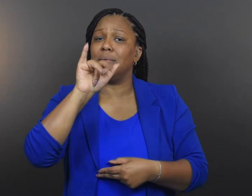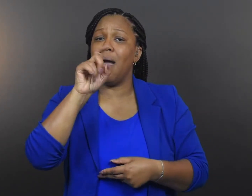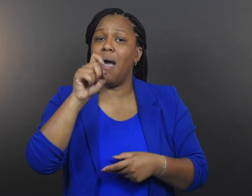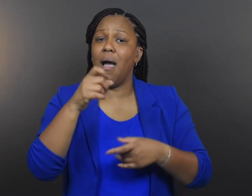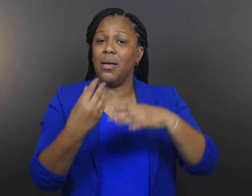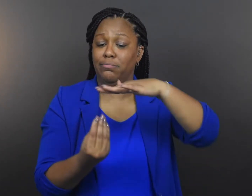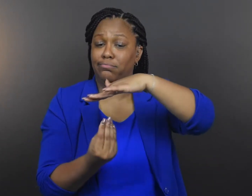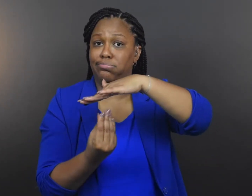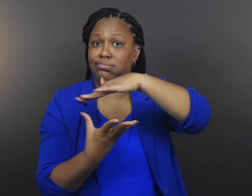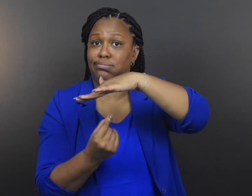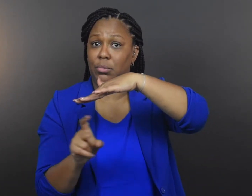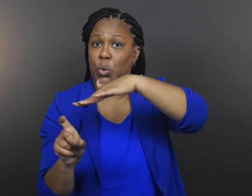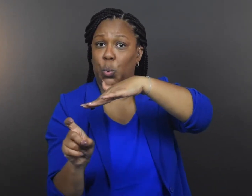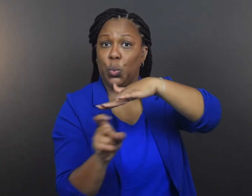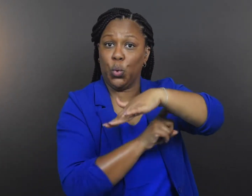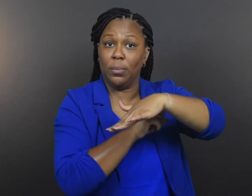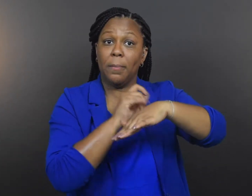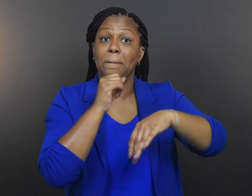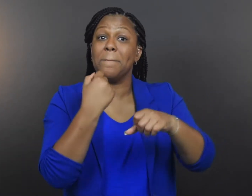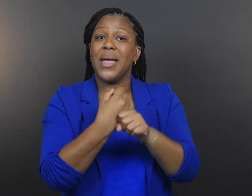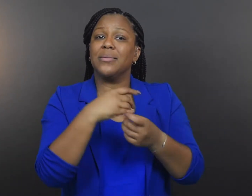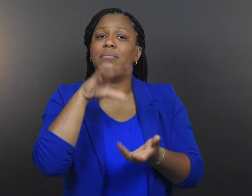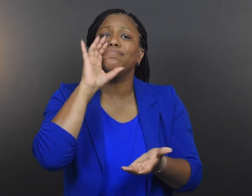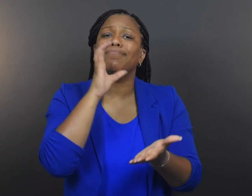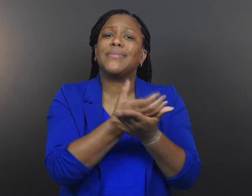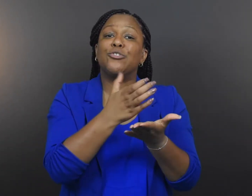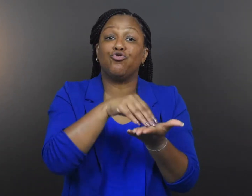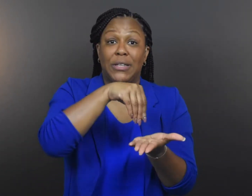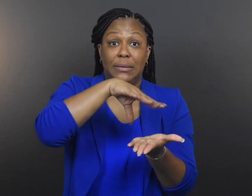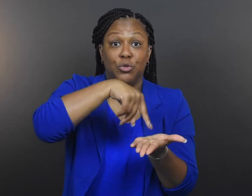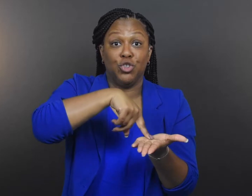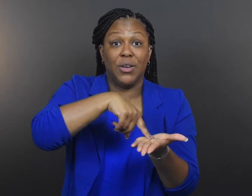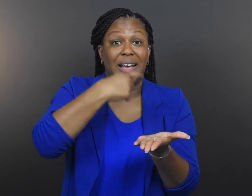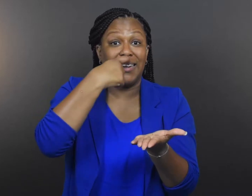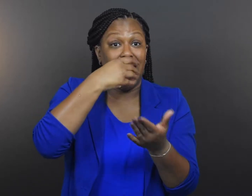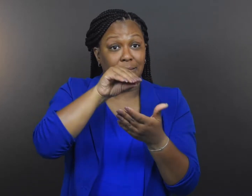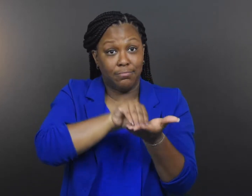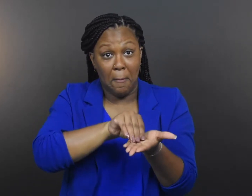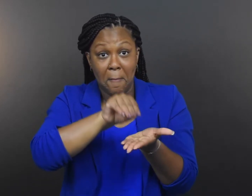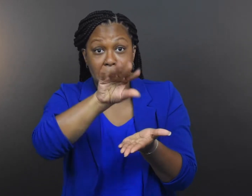“We’ve got a slide scanner that makes a digital image of a glass microscope slide.